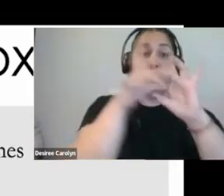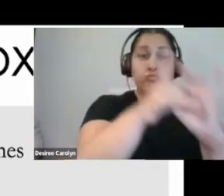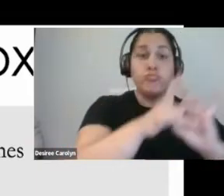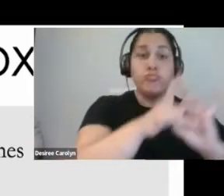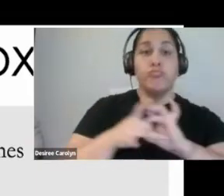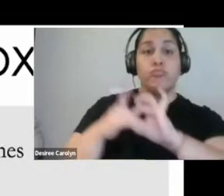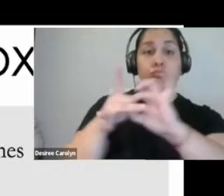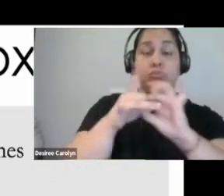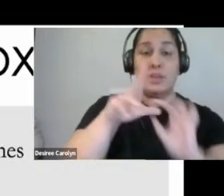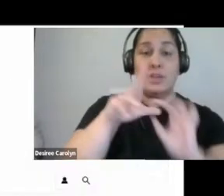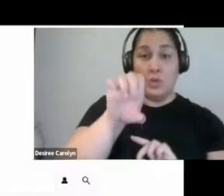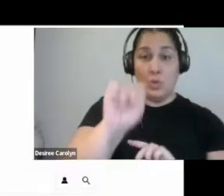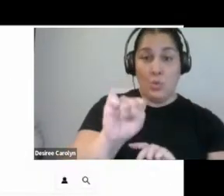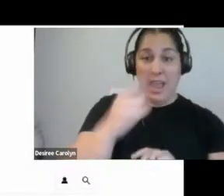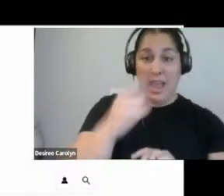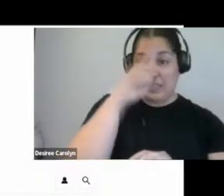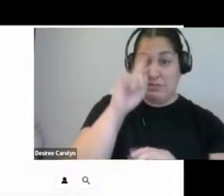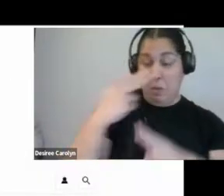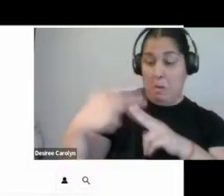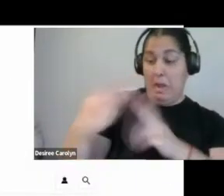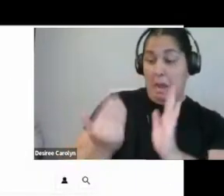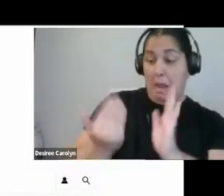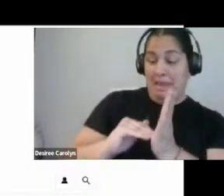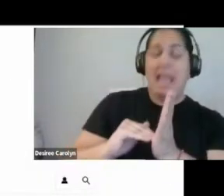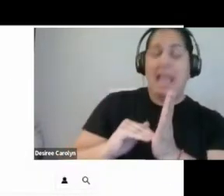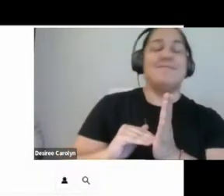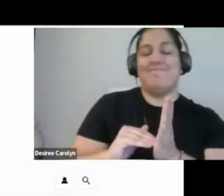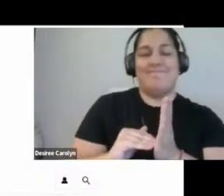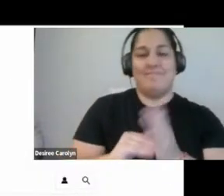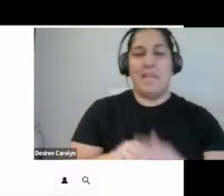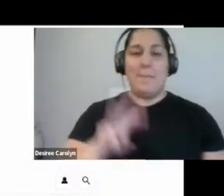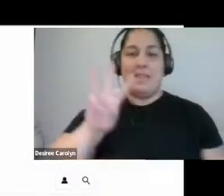coordinated effort among the WHO, within the WHO, the World Health Organization